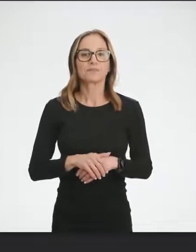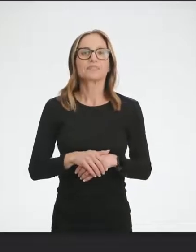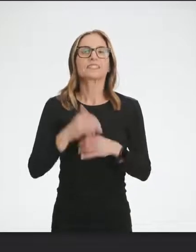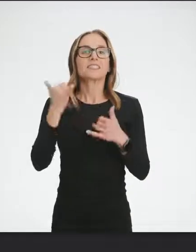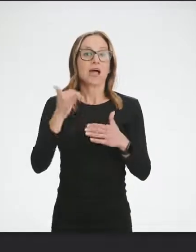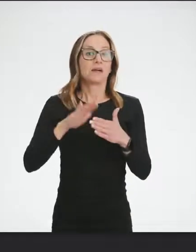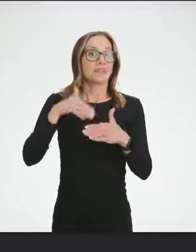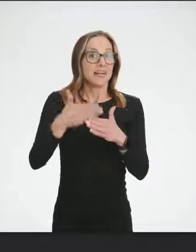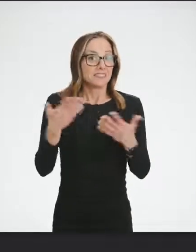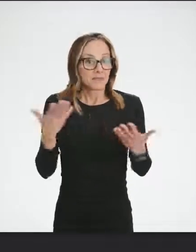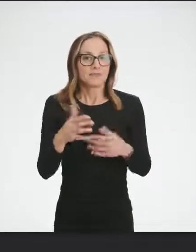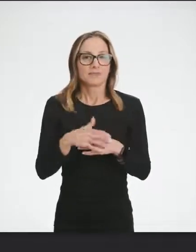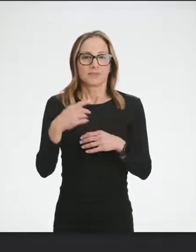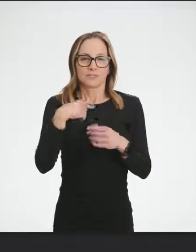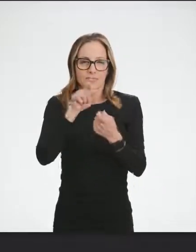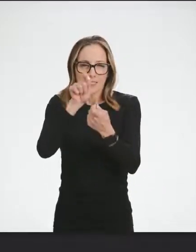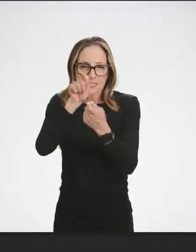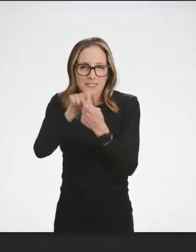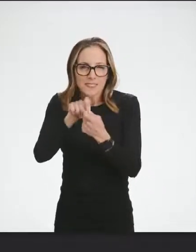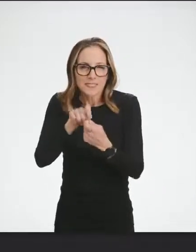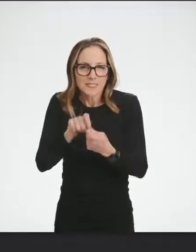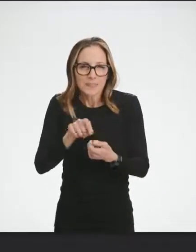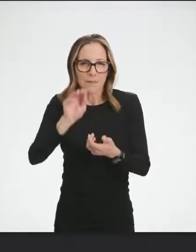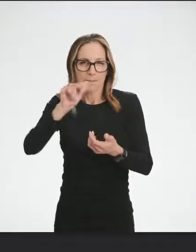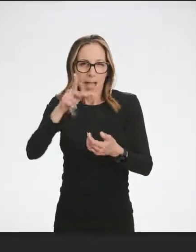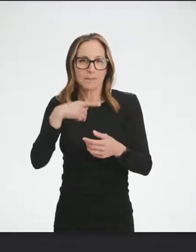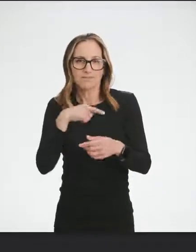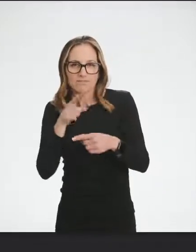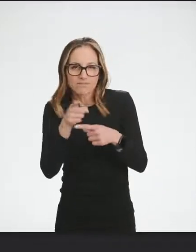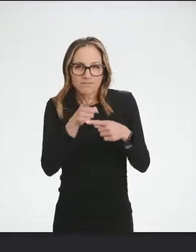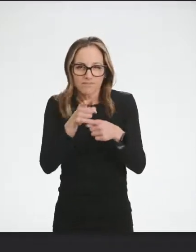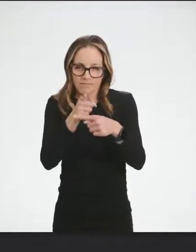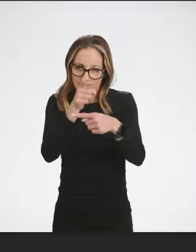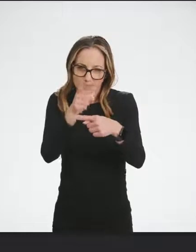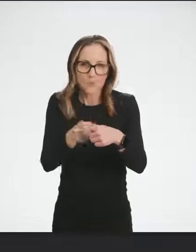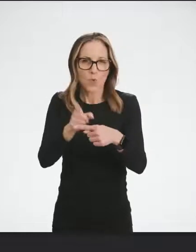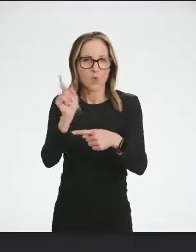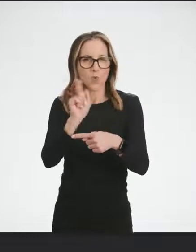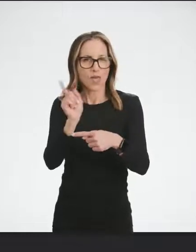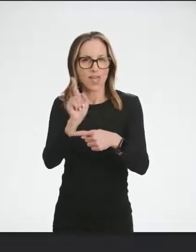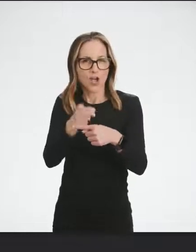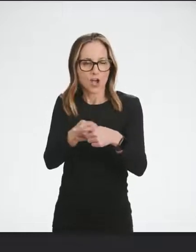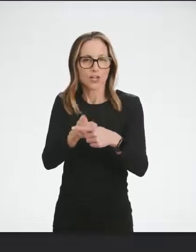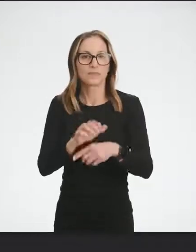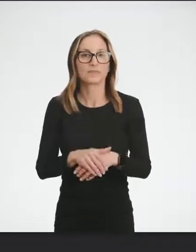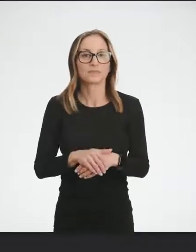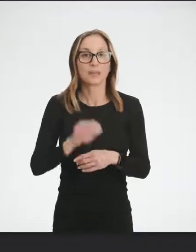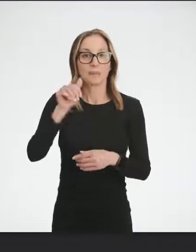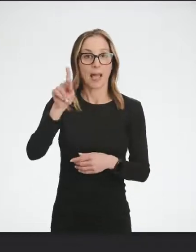Next, I can utilize the extraordinary detail of the map to illustrate the exact location of the food truck.